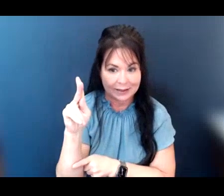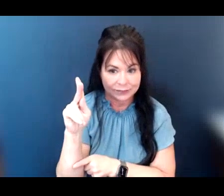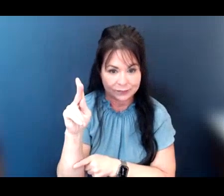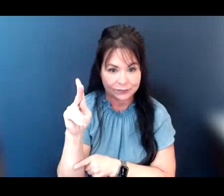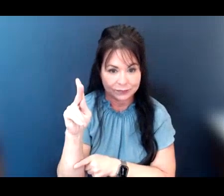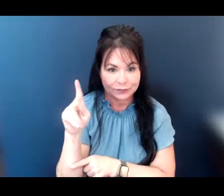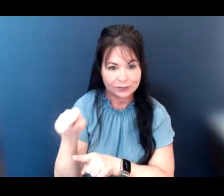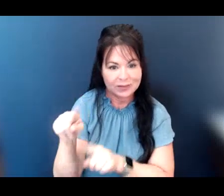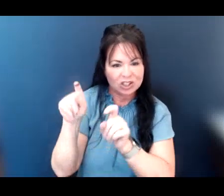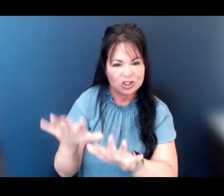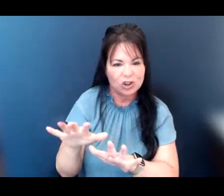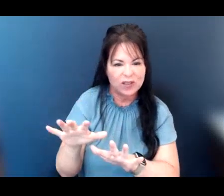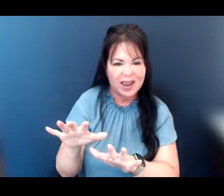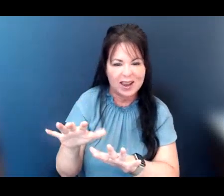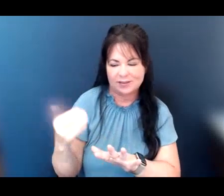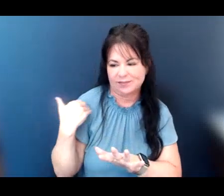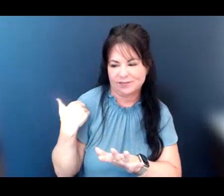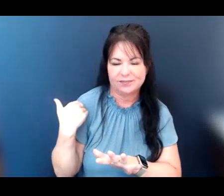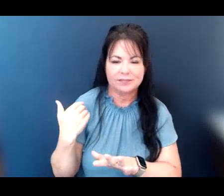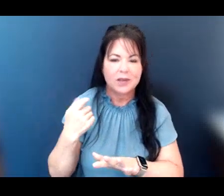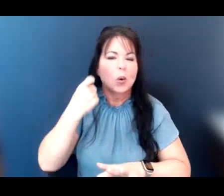So I attended a conference fairly recently. And there was a really great presentation